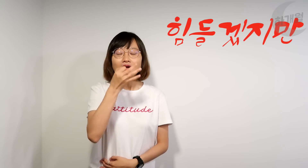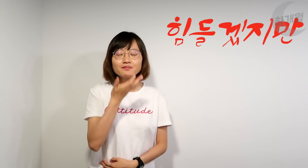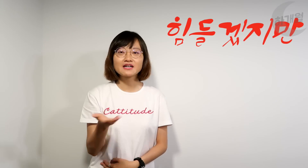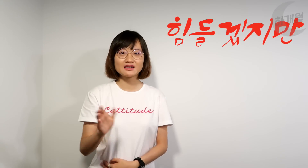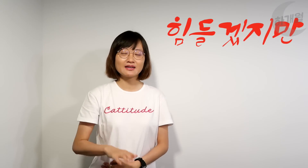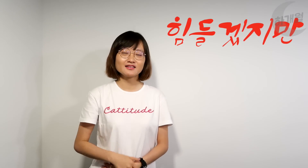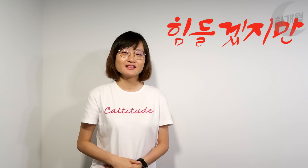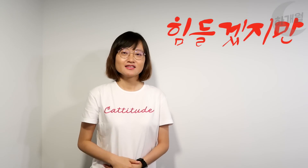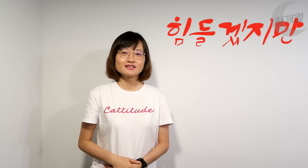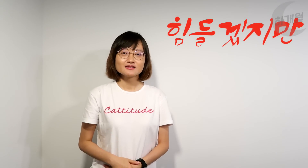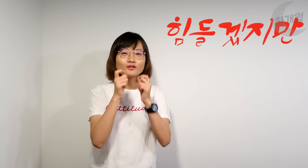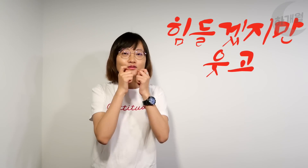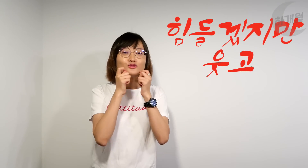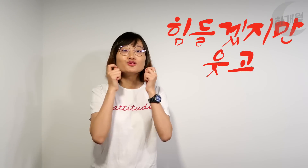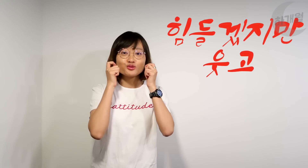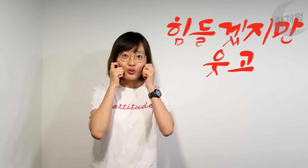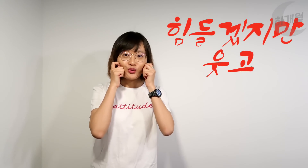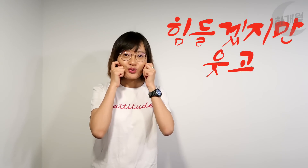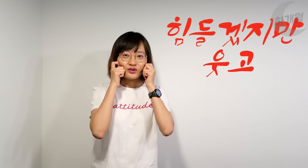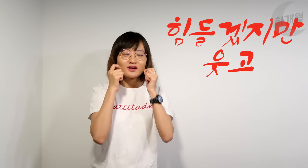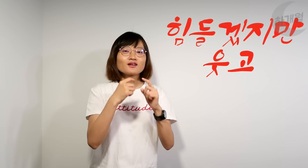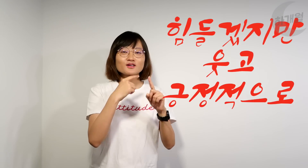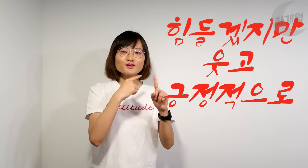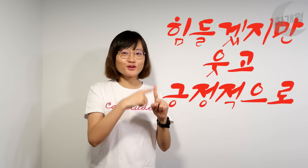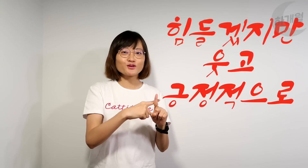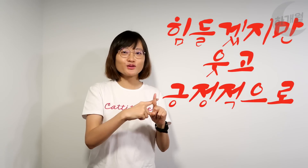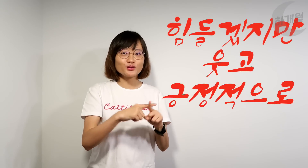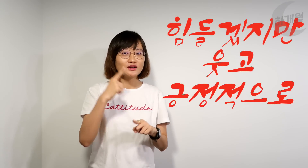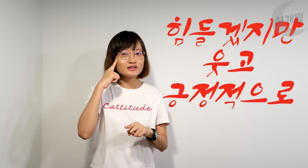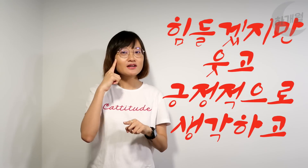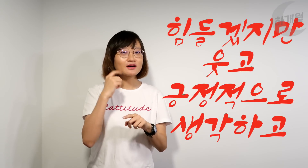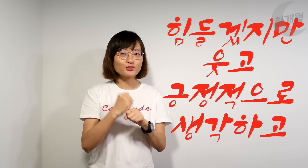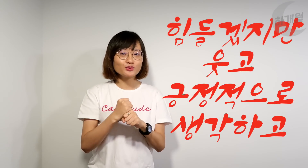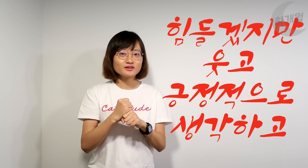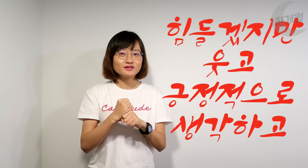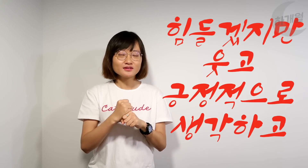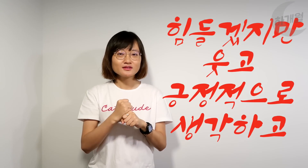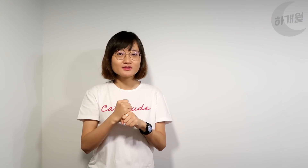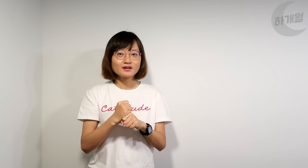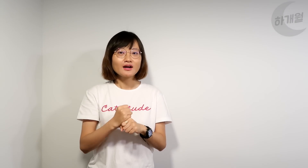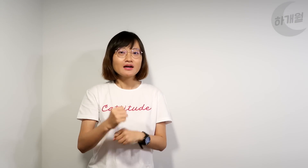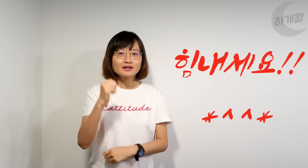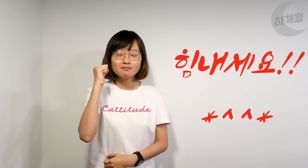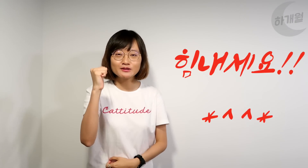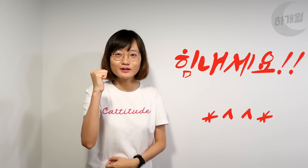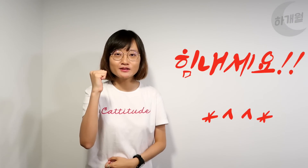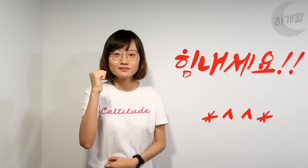It must be hard, but try to think in positive ways, cheer up!